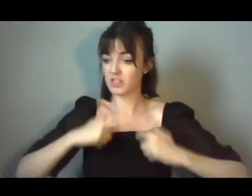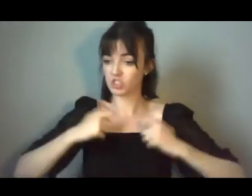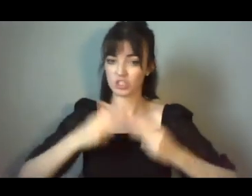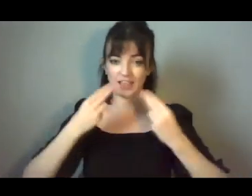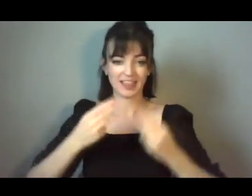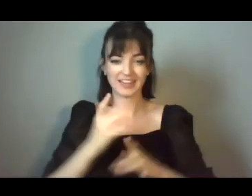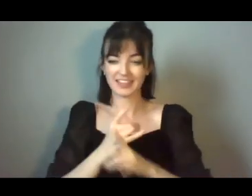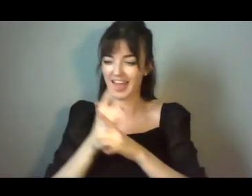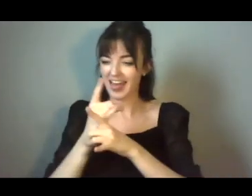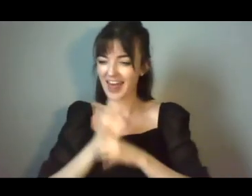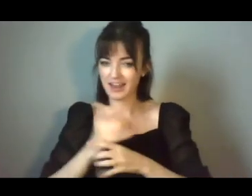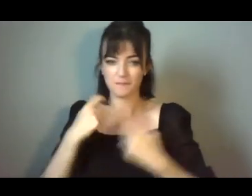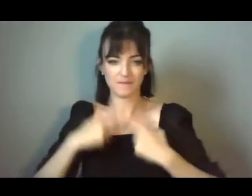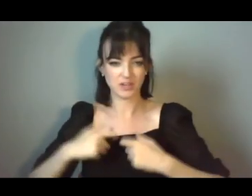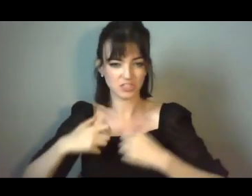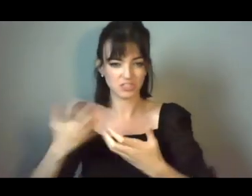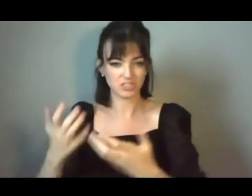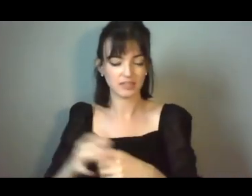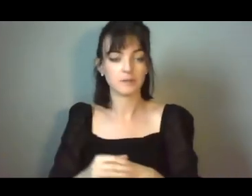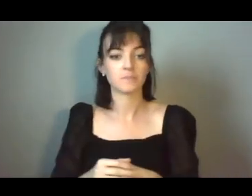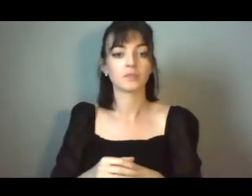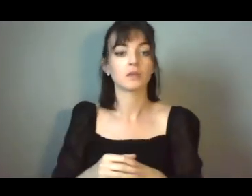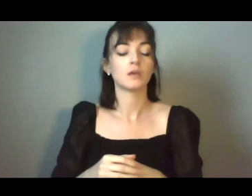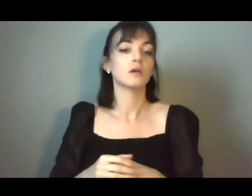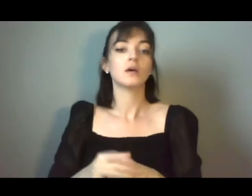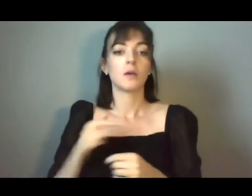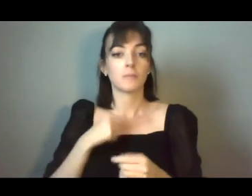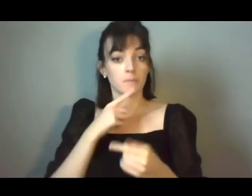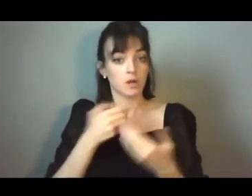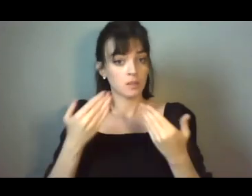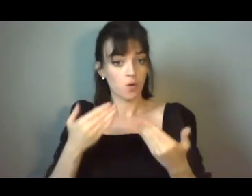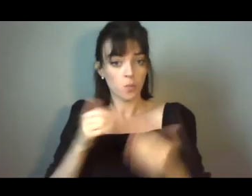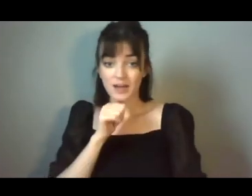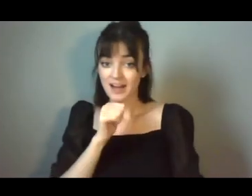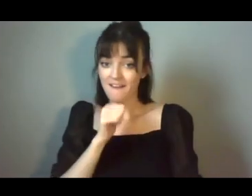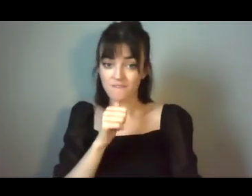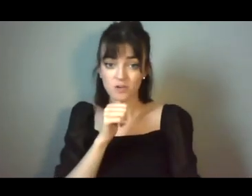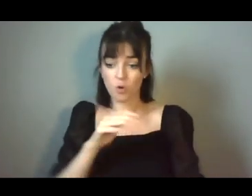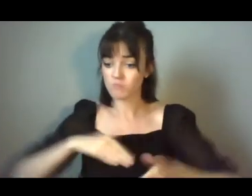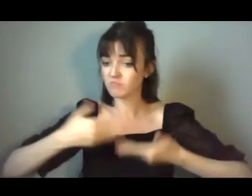to make an enduring power of attorney, there is currently no provision or proposal they know of